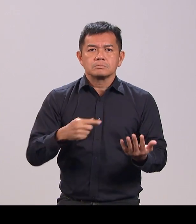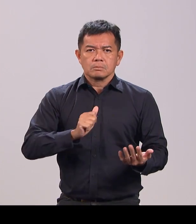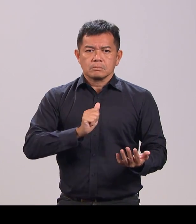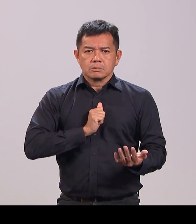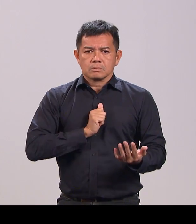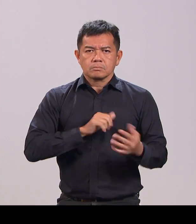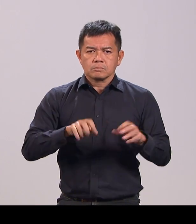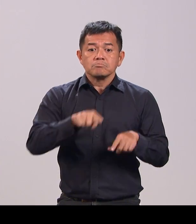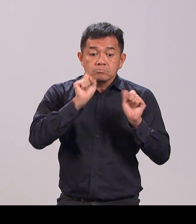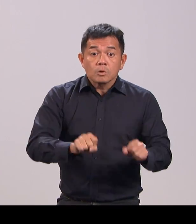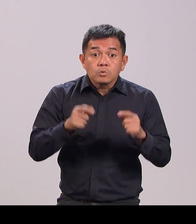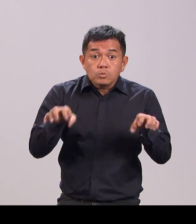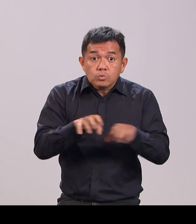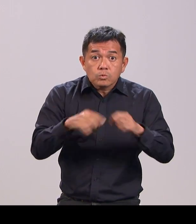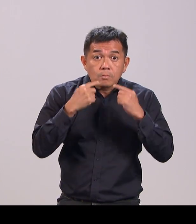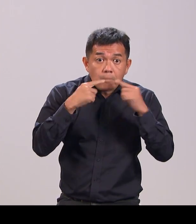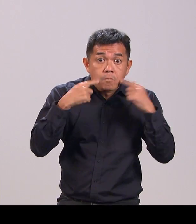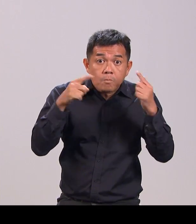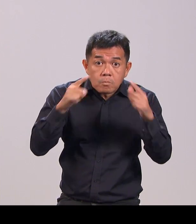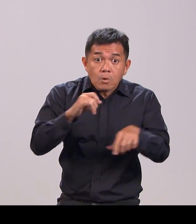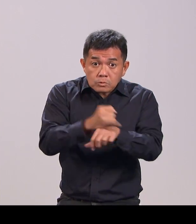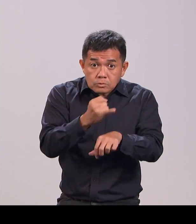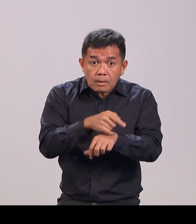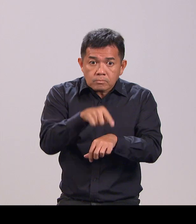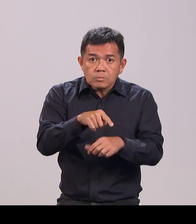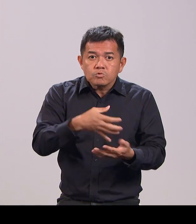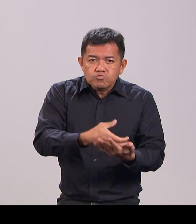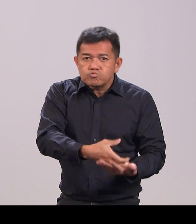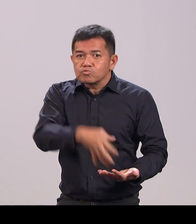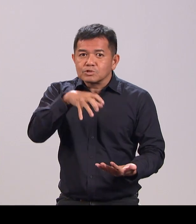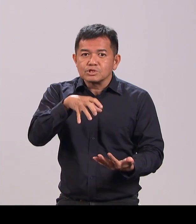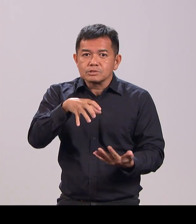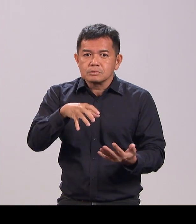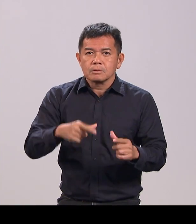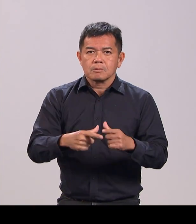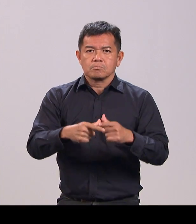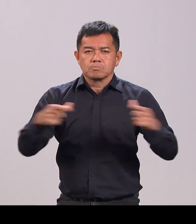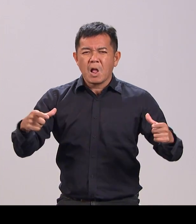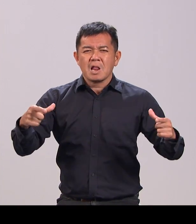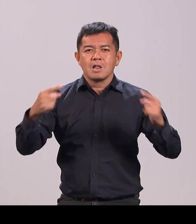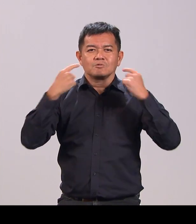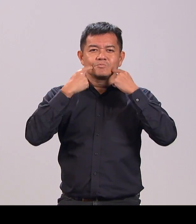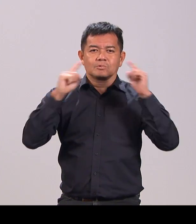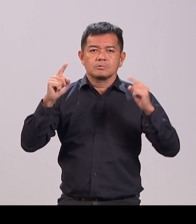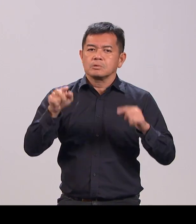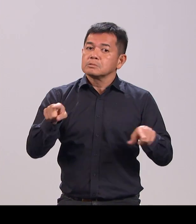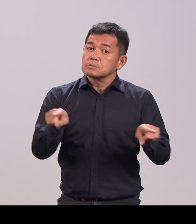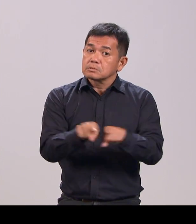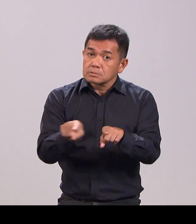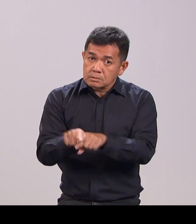and creating jobs and prosperity and making it big. But also because they are resourceful, they are optimistic.